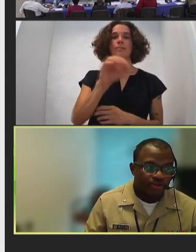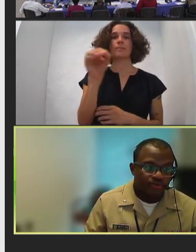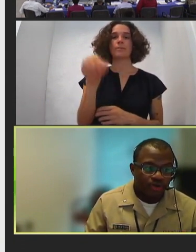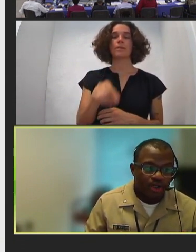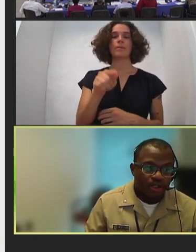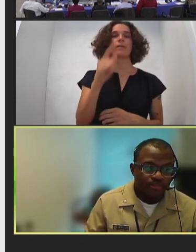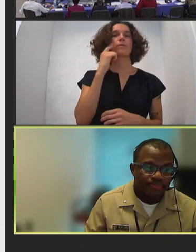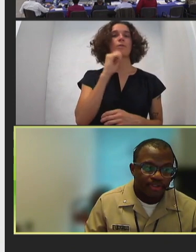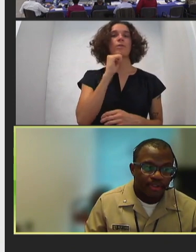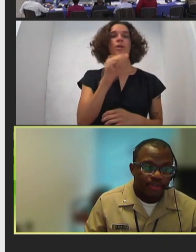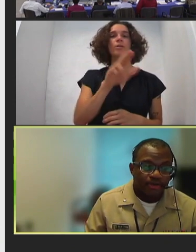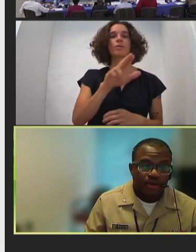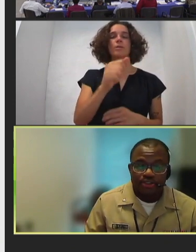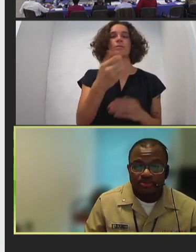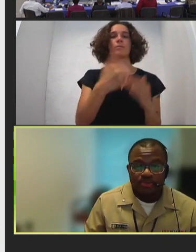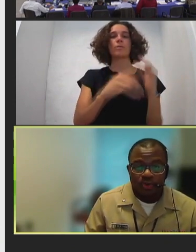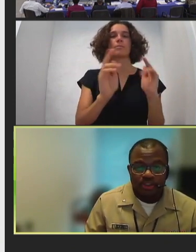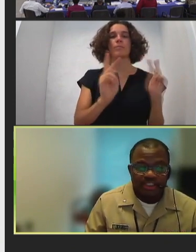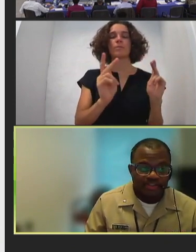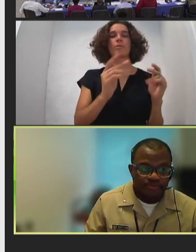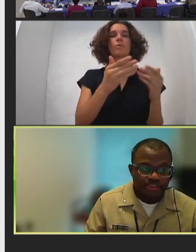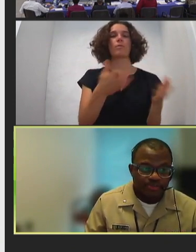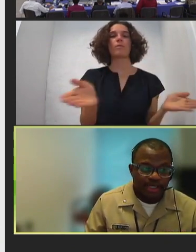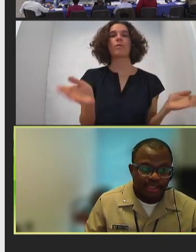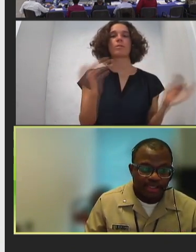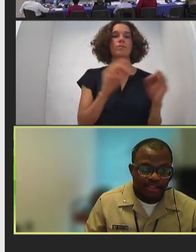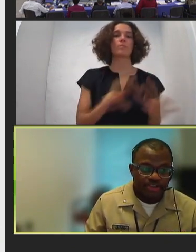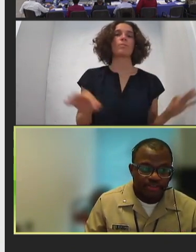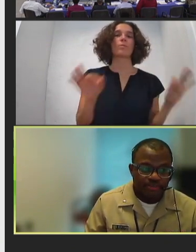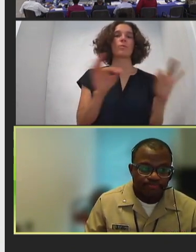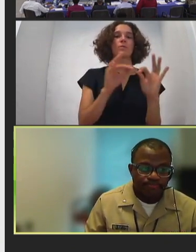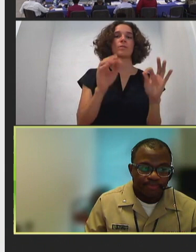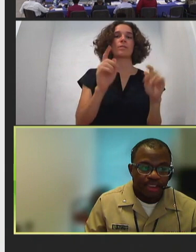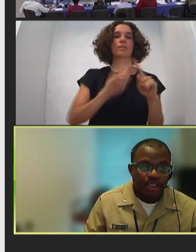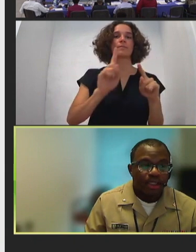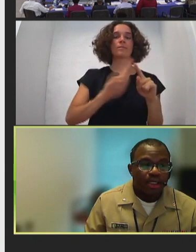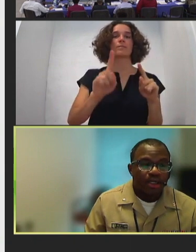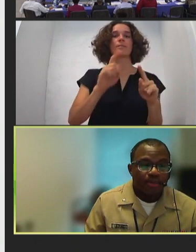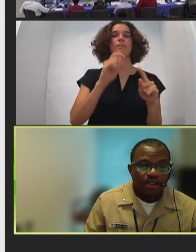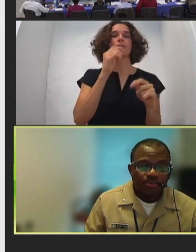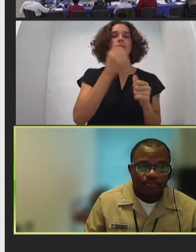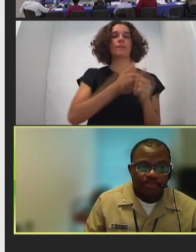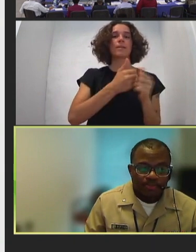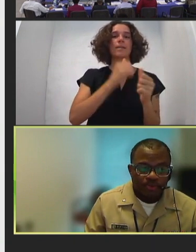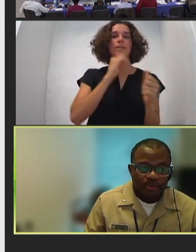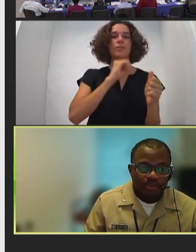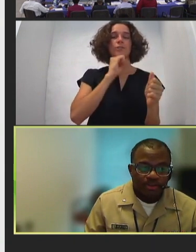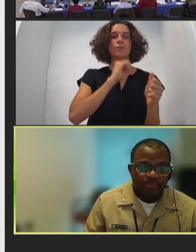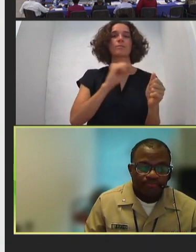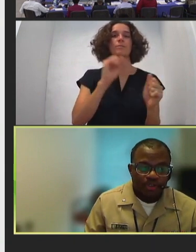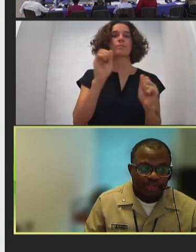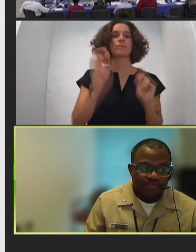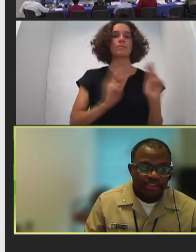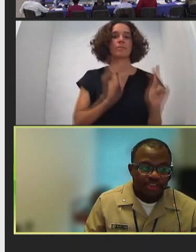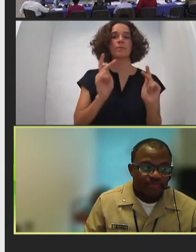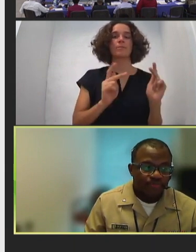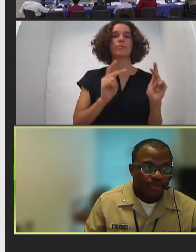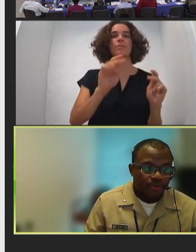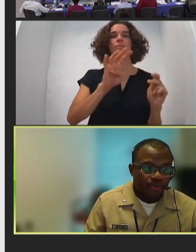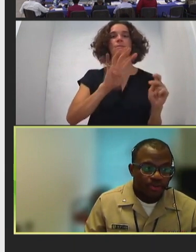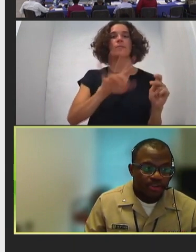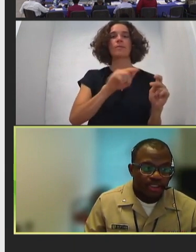overall, there are some important differences by age. Among people, 45 to 64, year old,